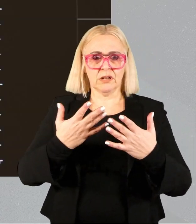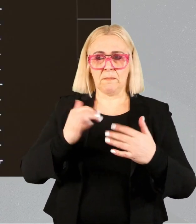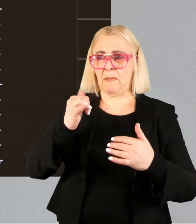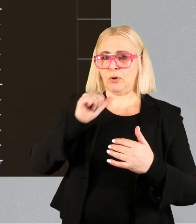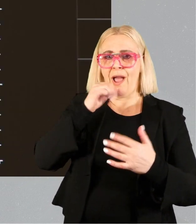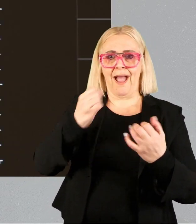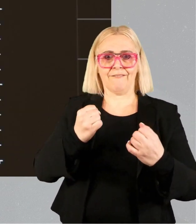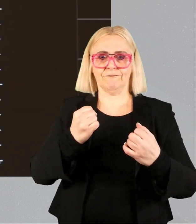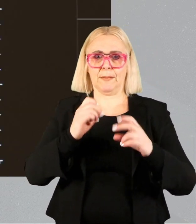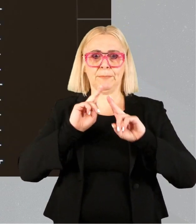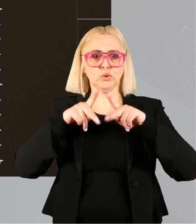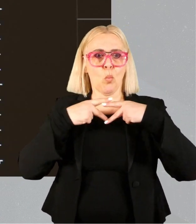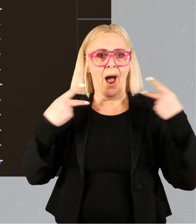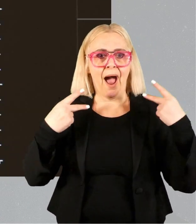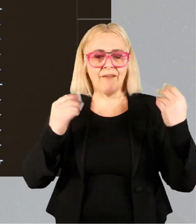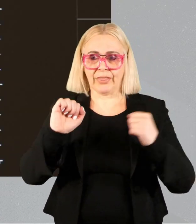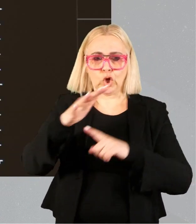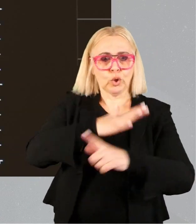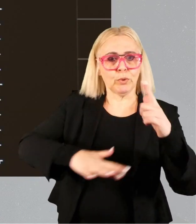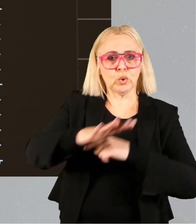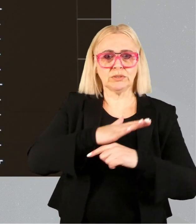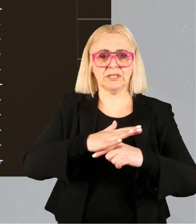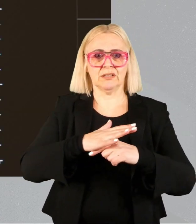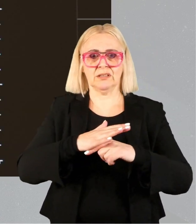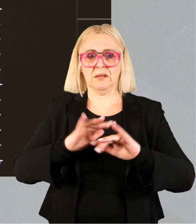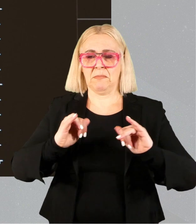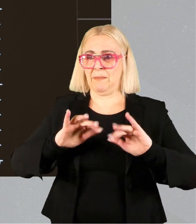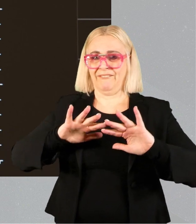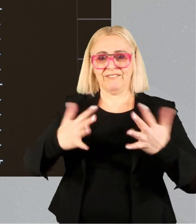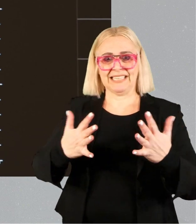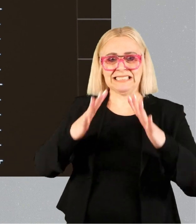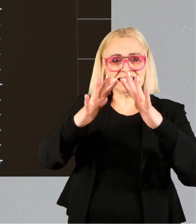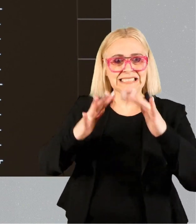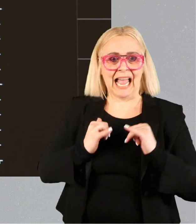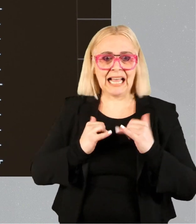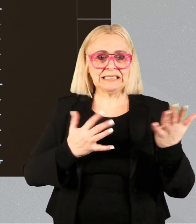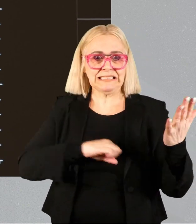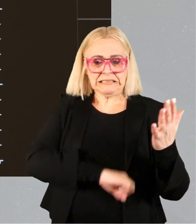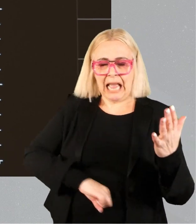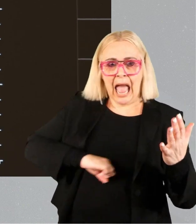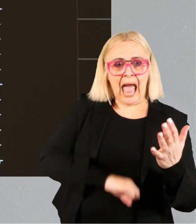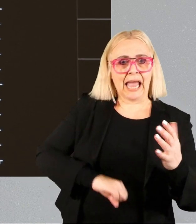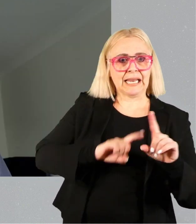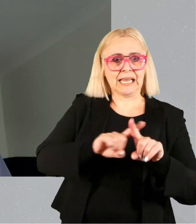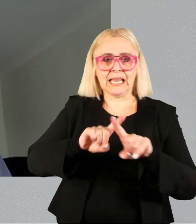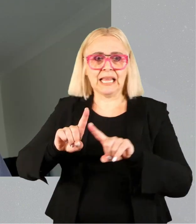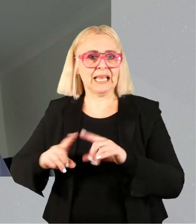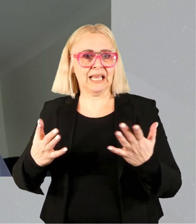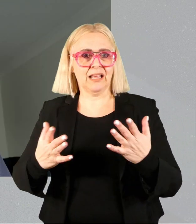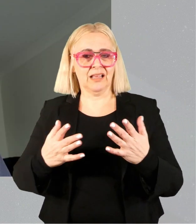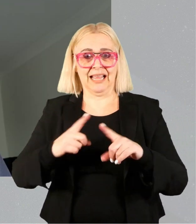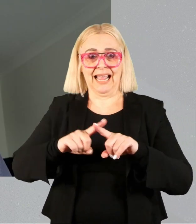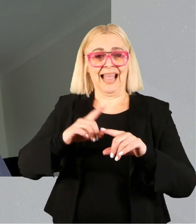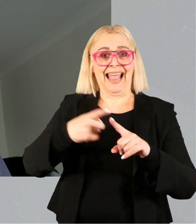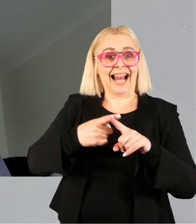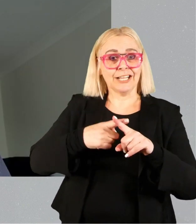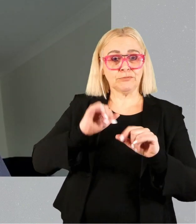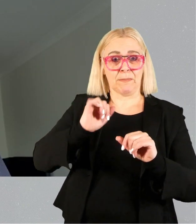and they haven't done any precautionary scanning that mum and baby might need. English might be her second or third or even fifth language.